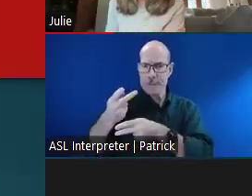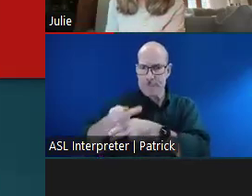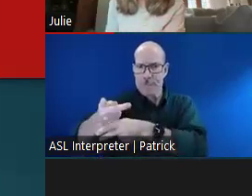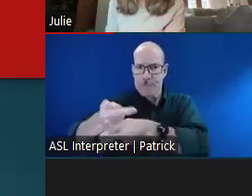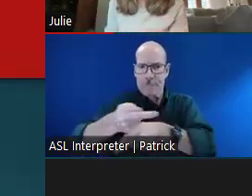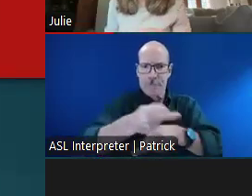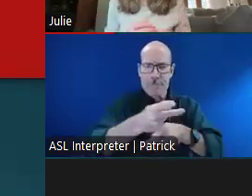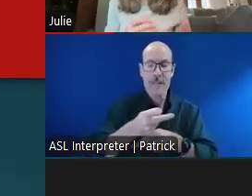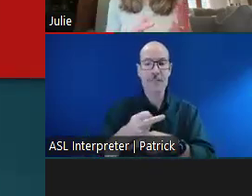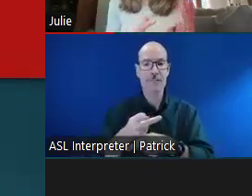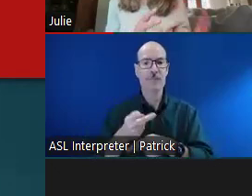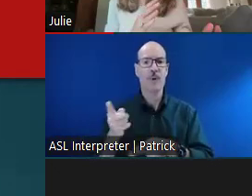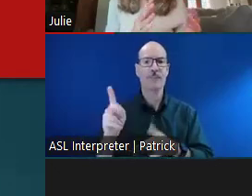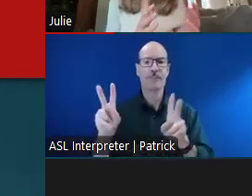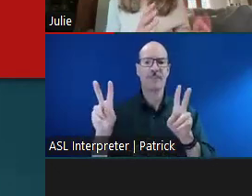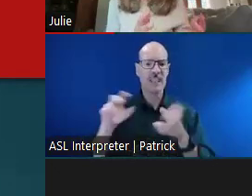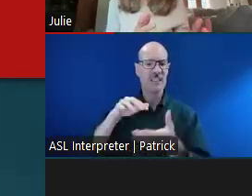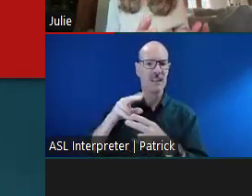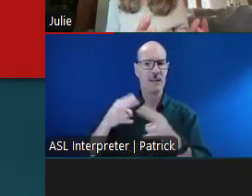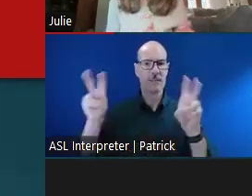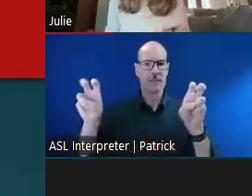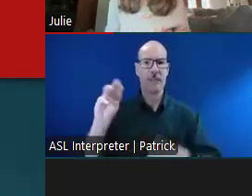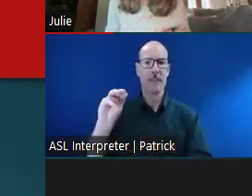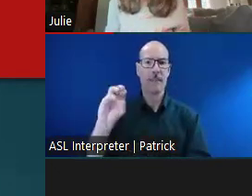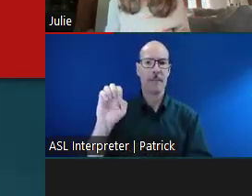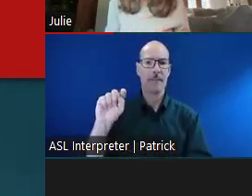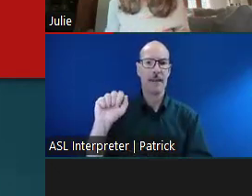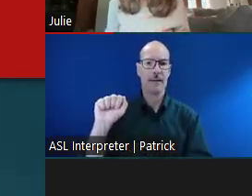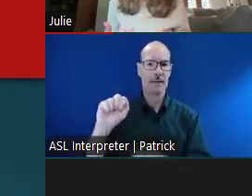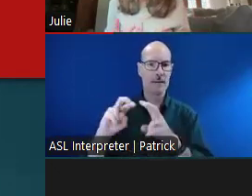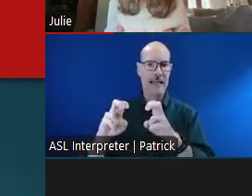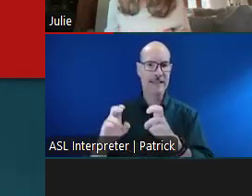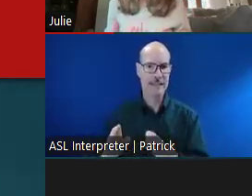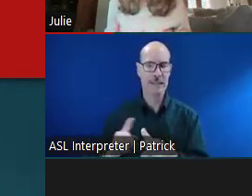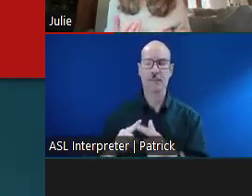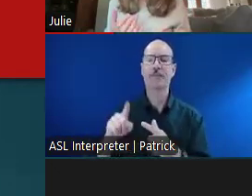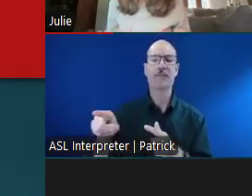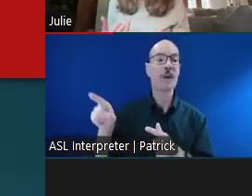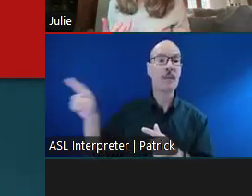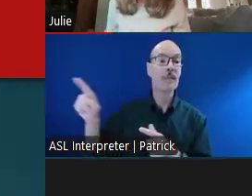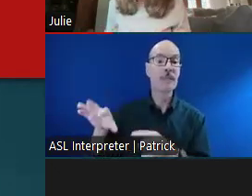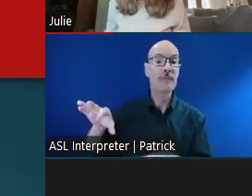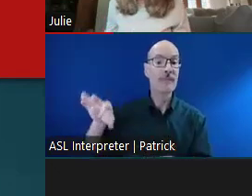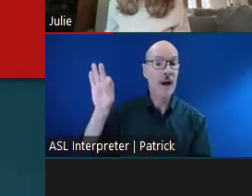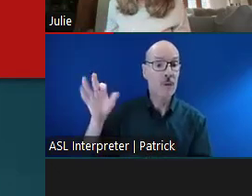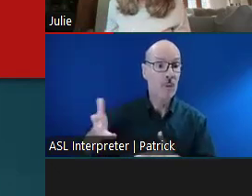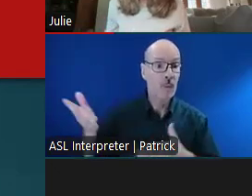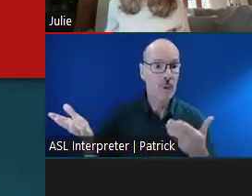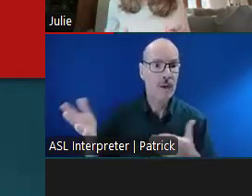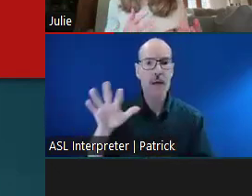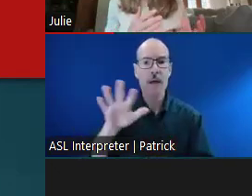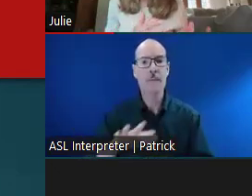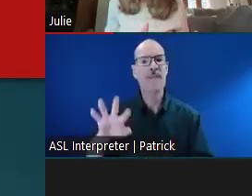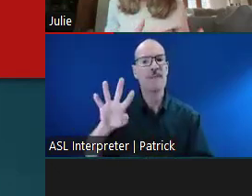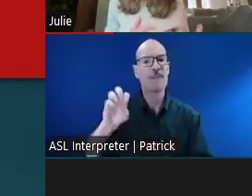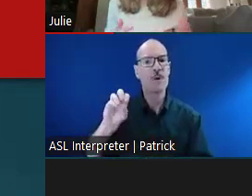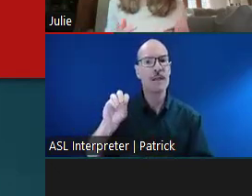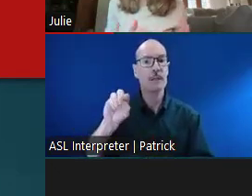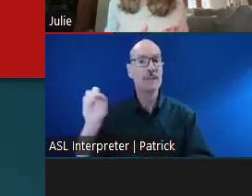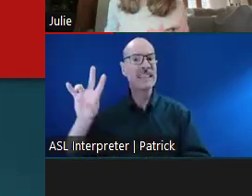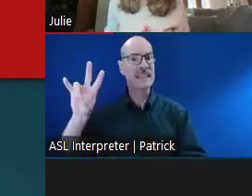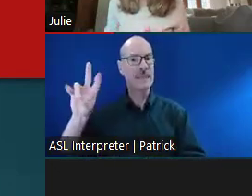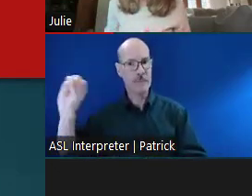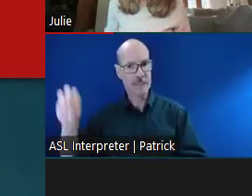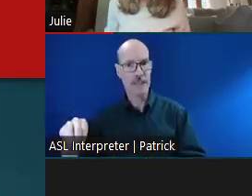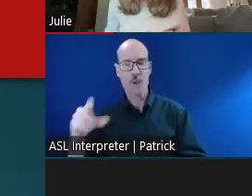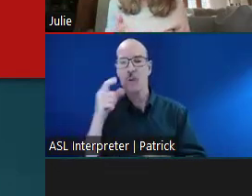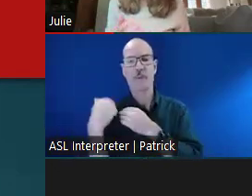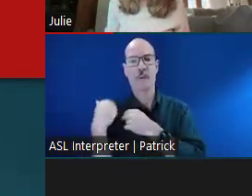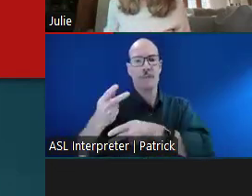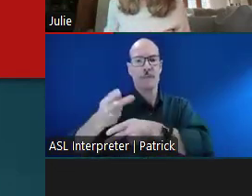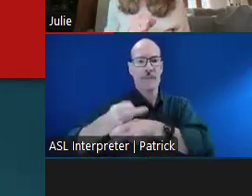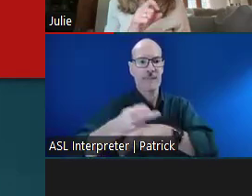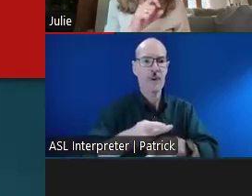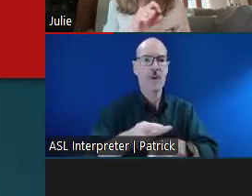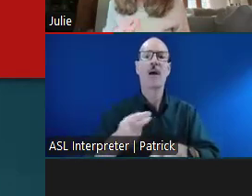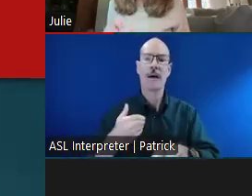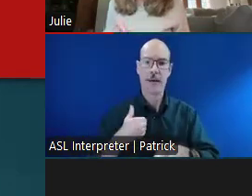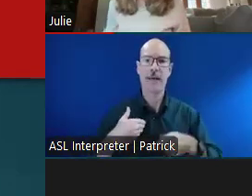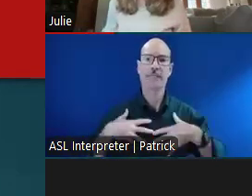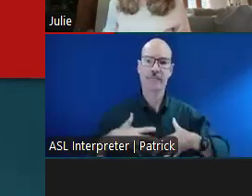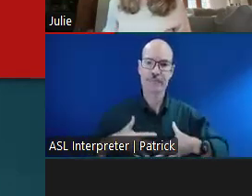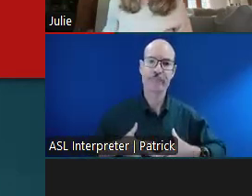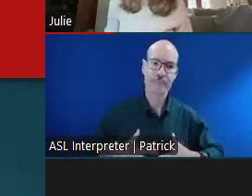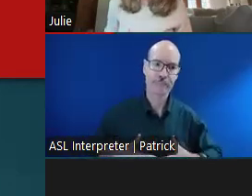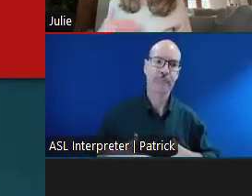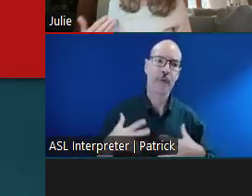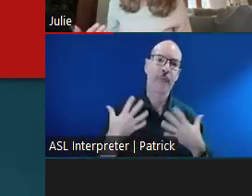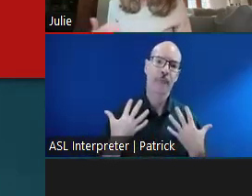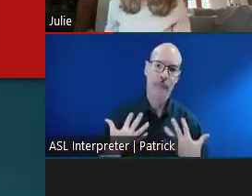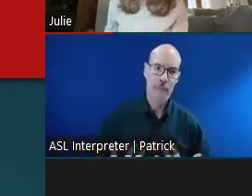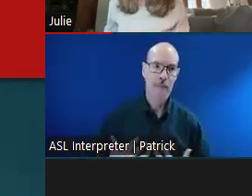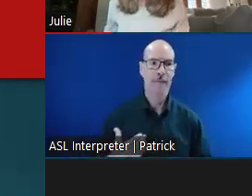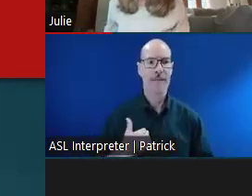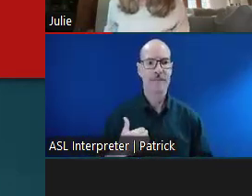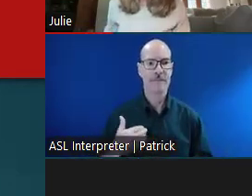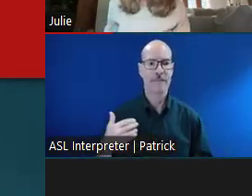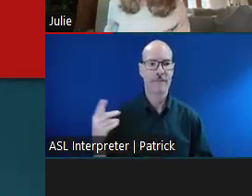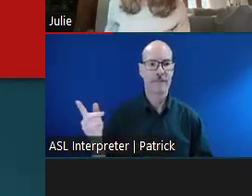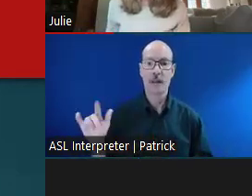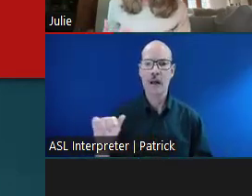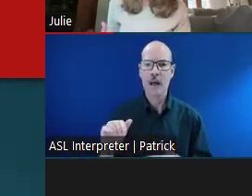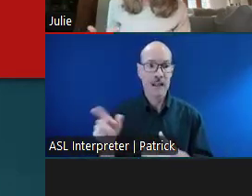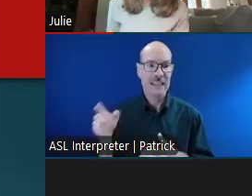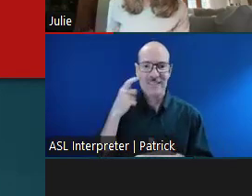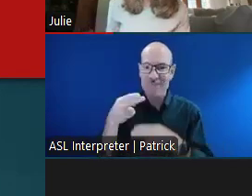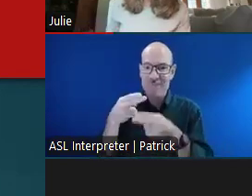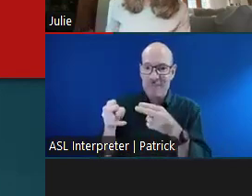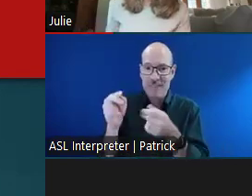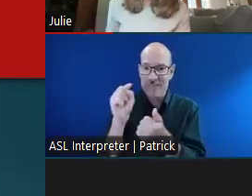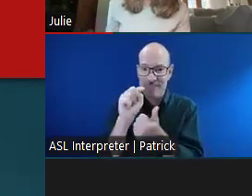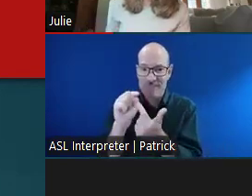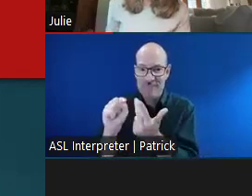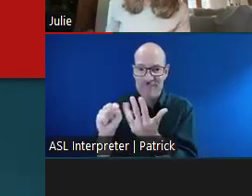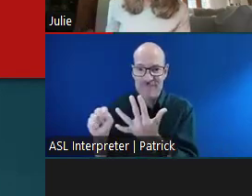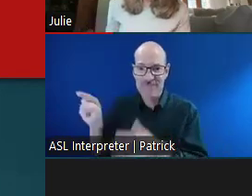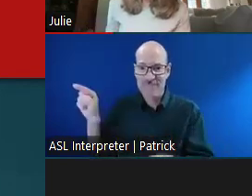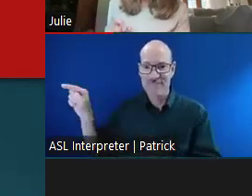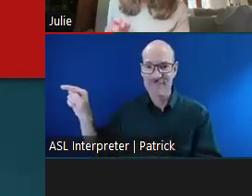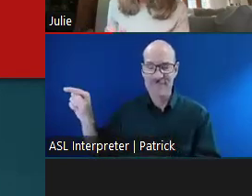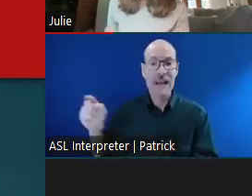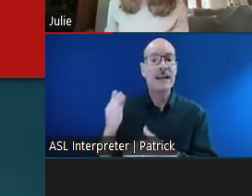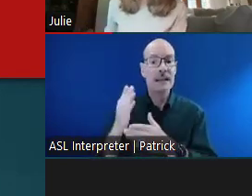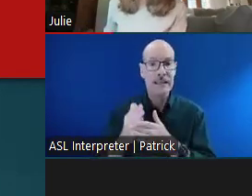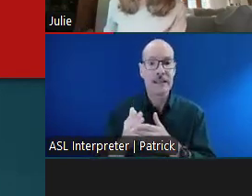So for example, one meta analysis found that roughly between 40% to 70% of caregivers will endorse some level of depression, a little under half will report chronic conditions and here you see just a small listing of the typical chronic conditions that caregivers will report.